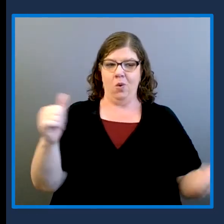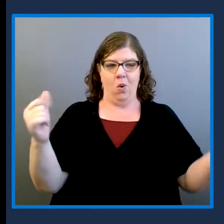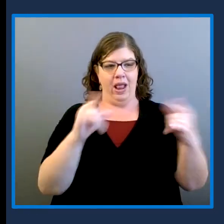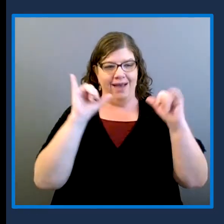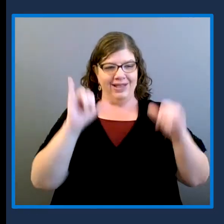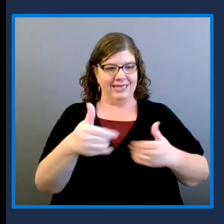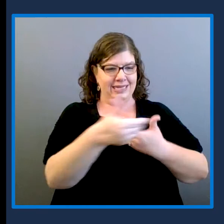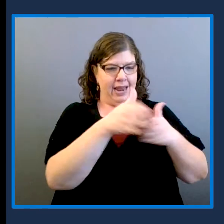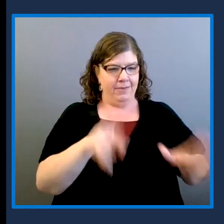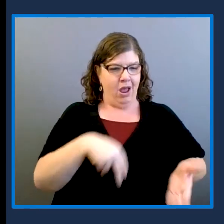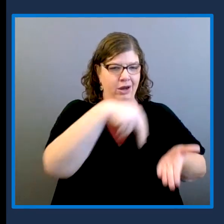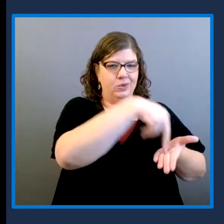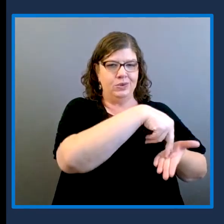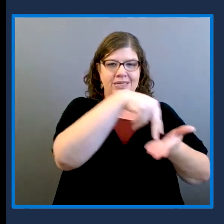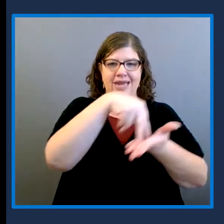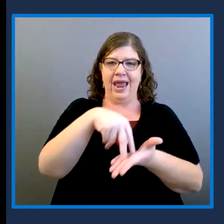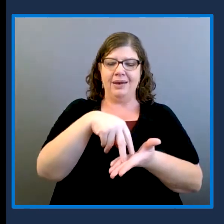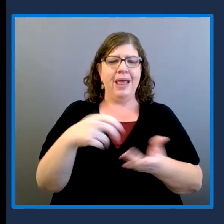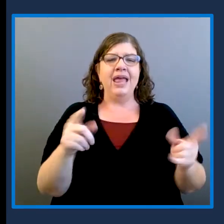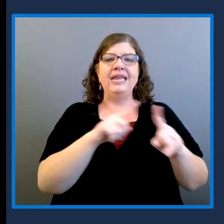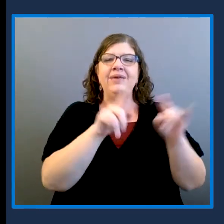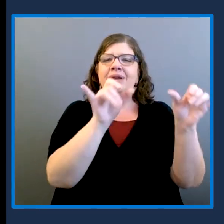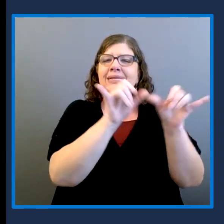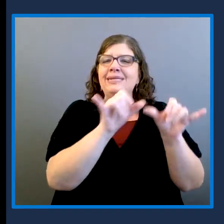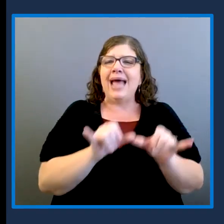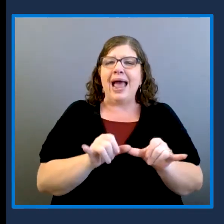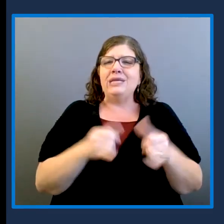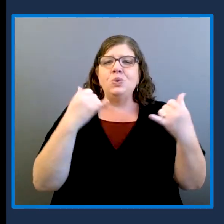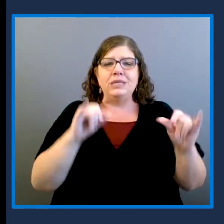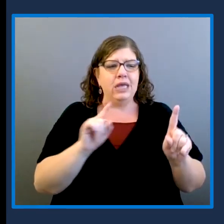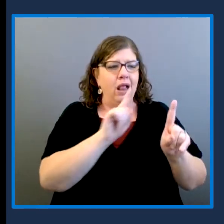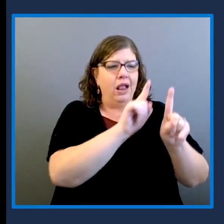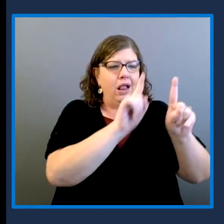of the kids with the same block but they're not all the same size so they can't equally access